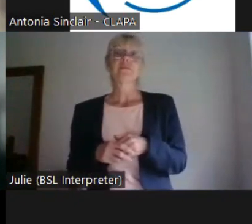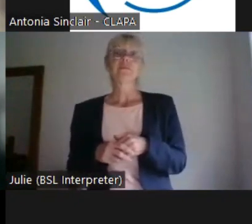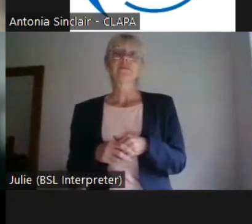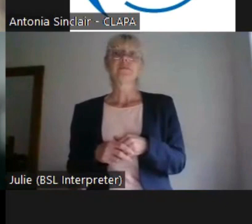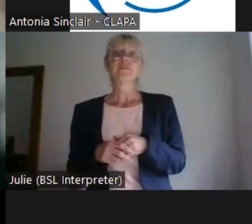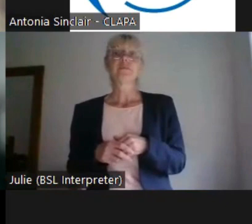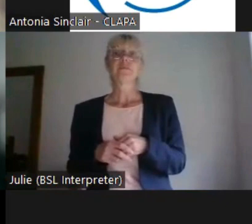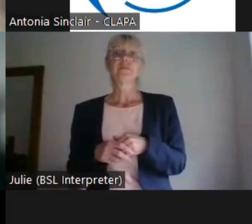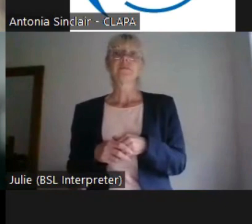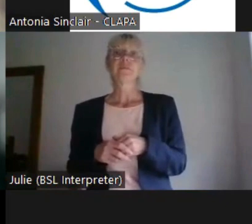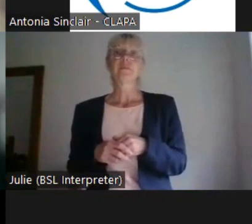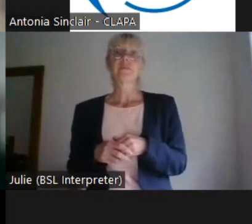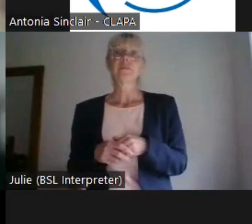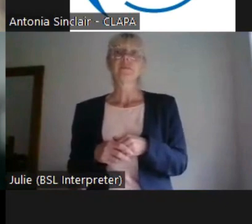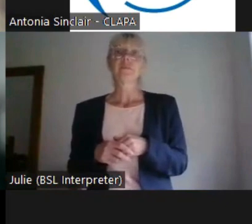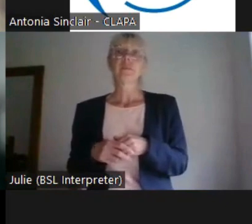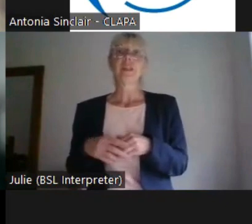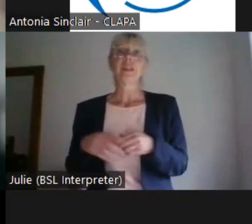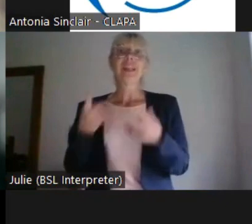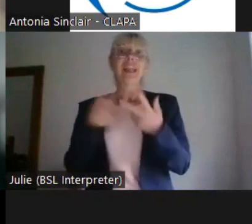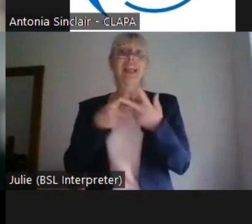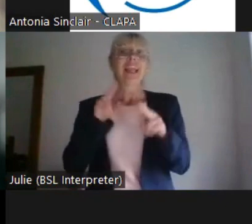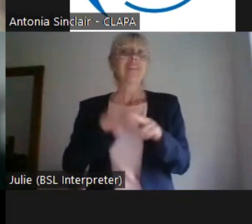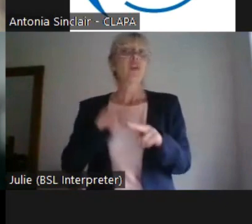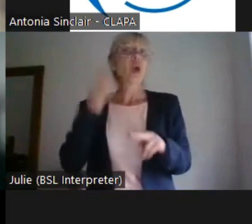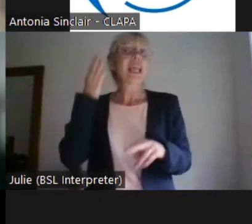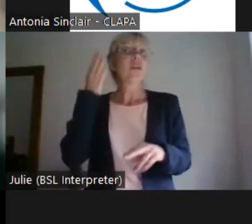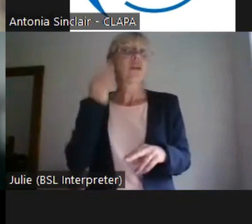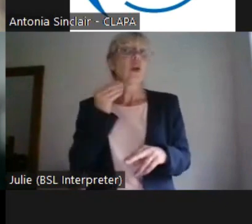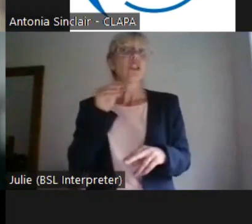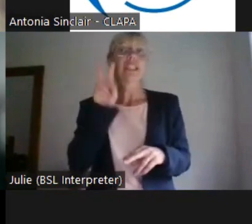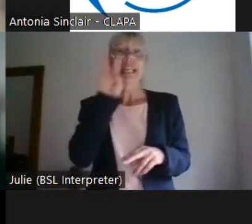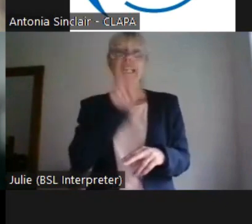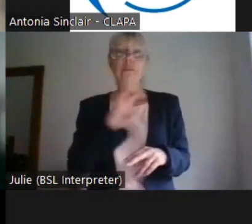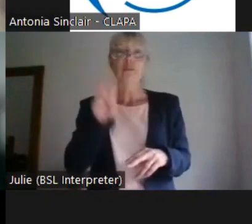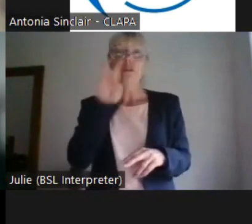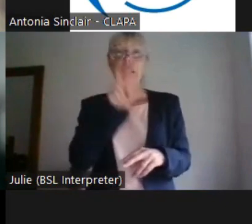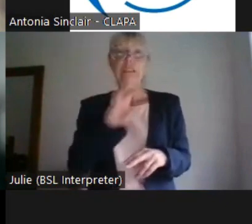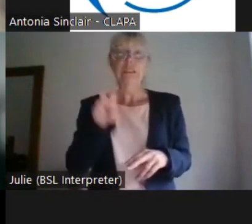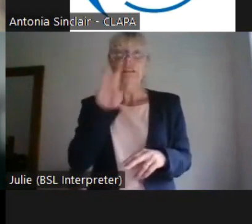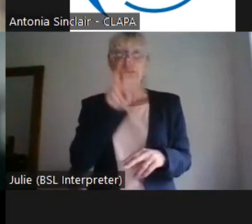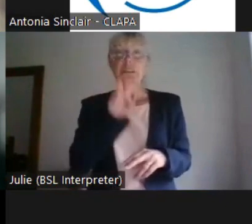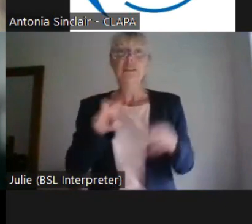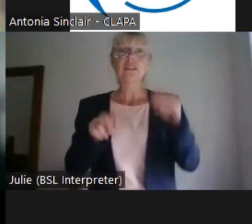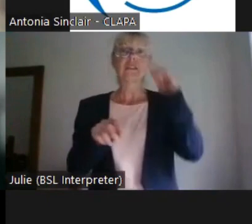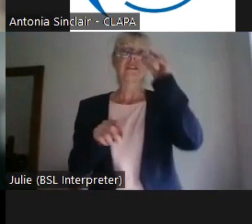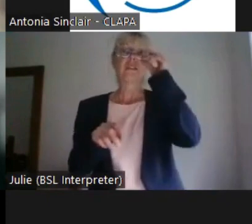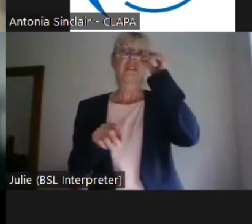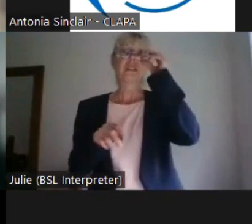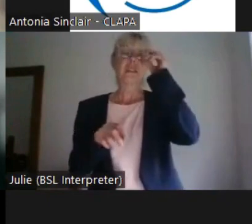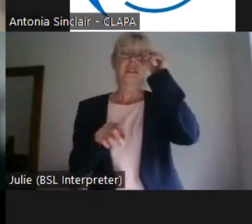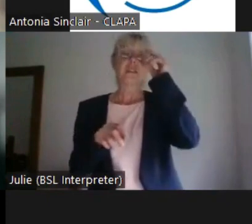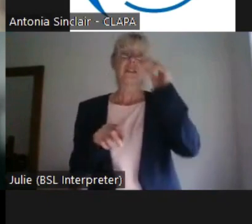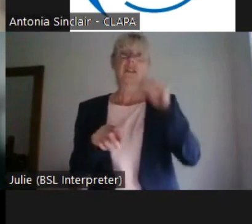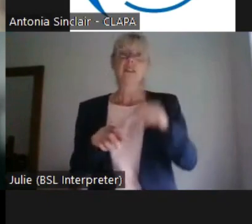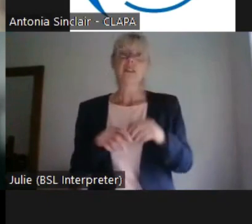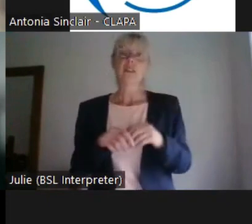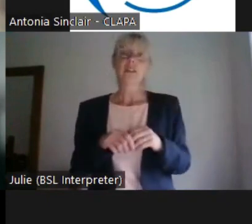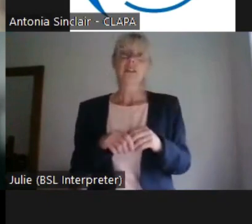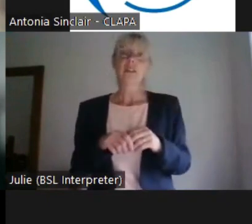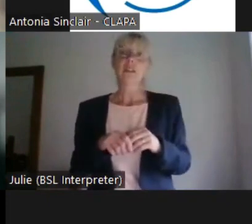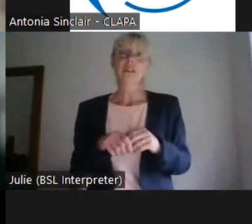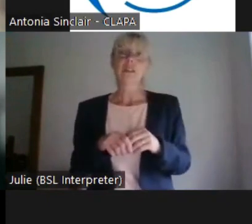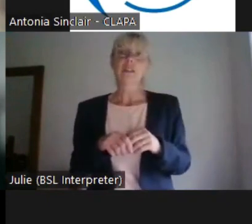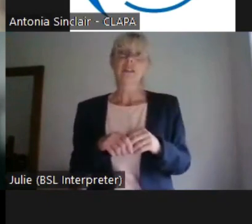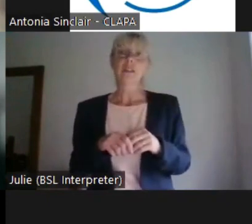hearing loss and you rely on lip reading is a position in the in the office if you're facing